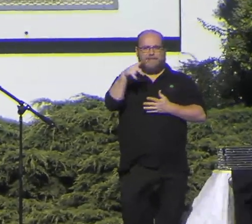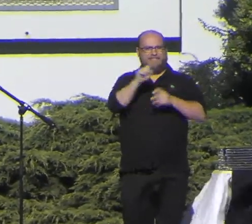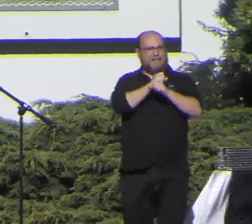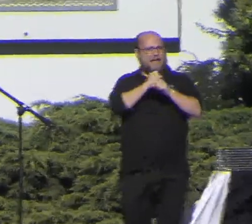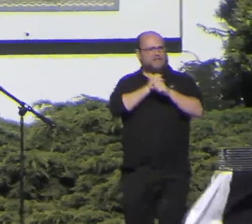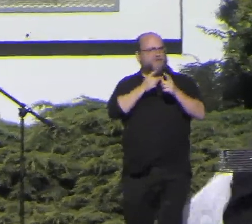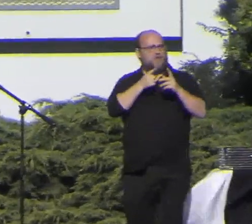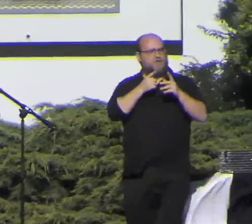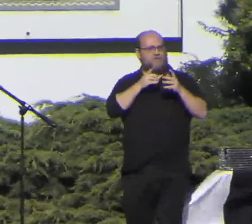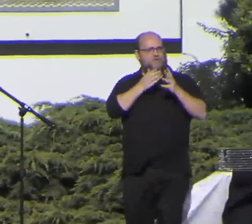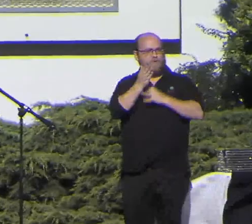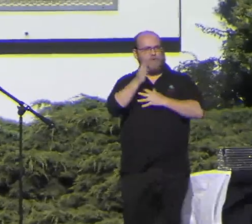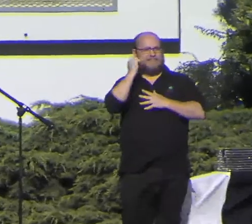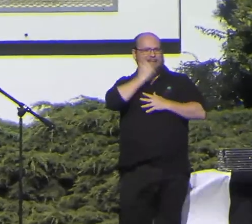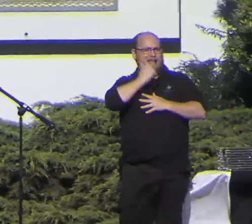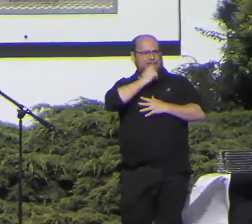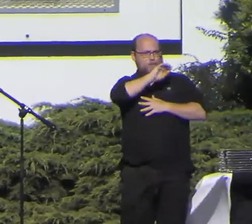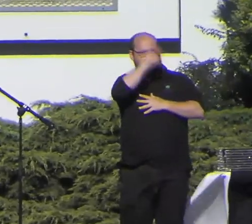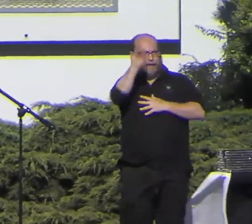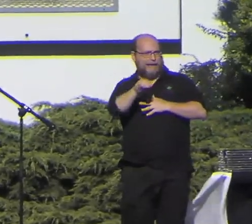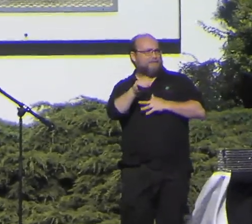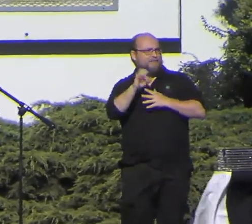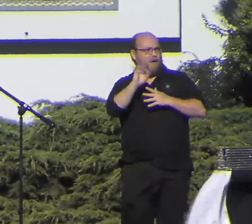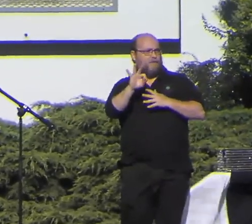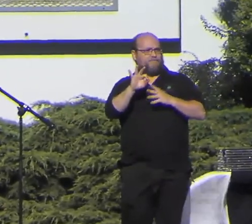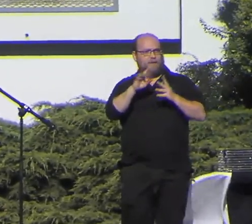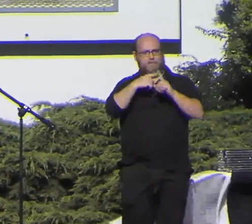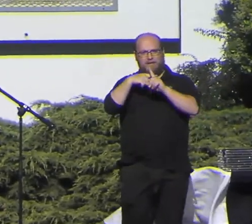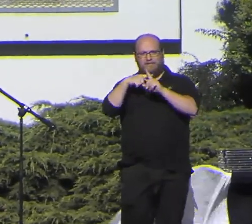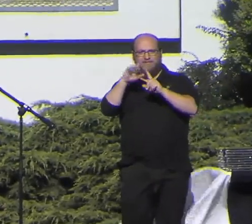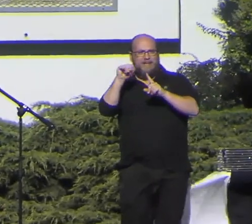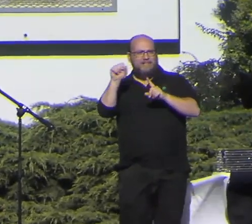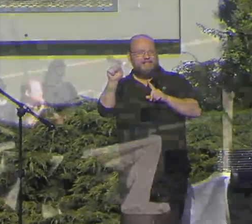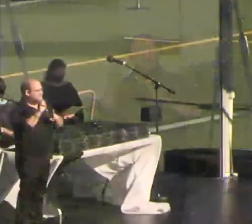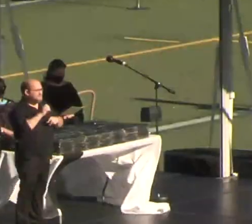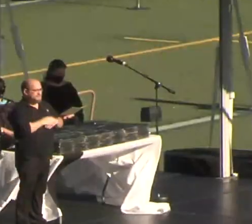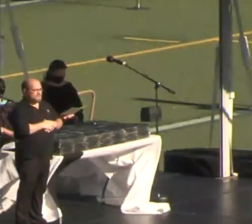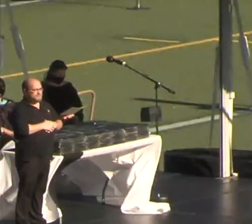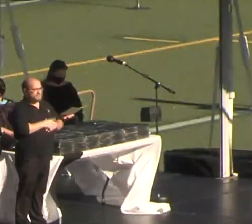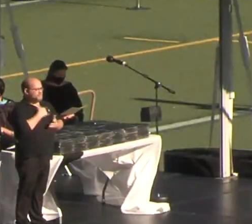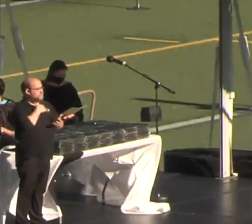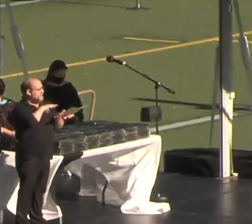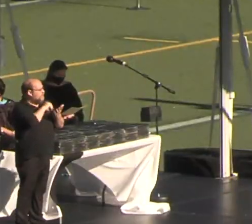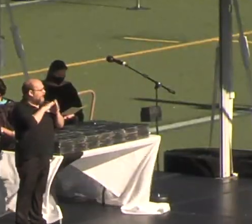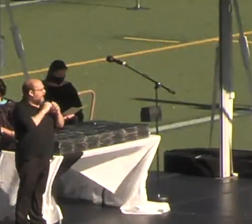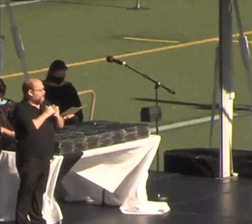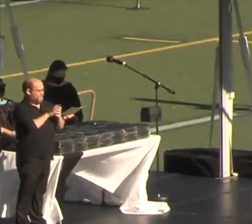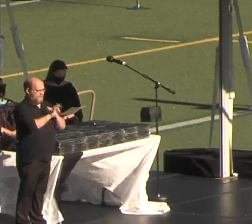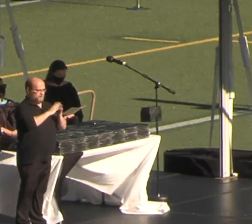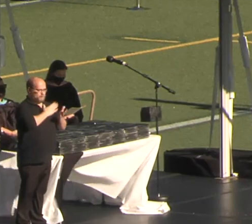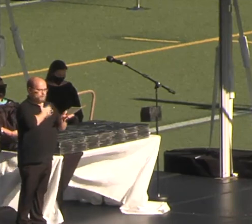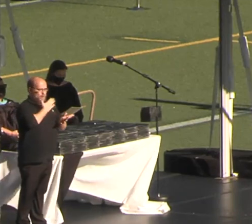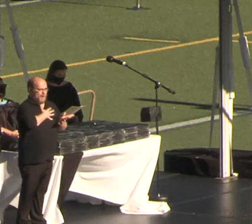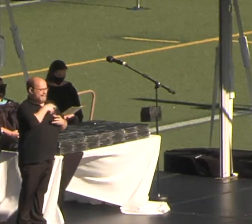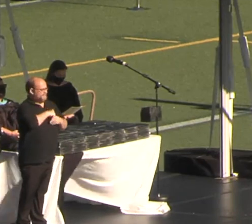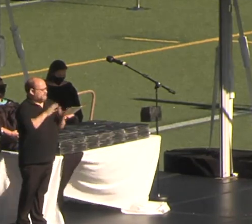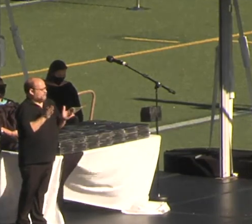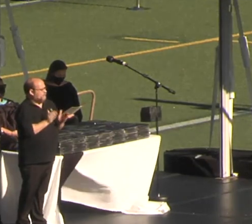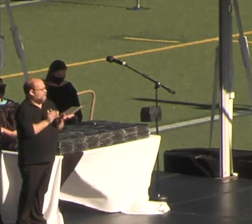Most of all we learned how to appreciate how to find joy in the smallest of moments. Never before would I find myself yearning to take